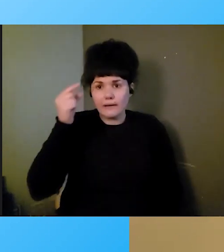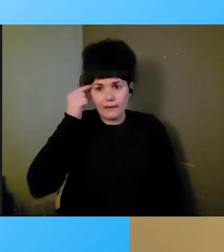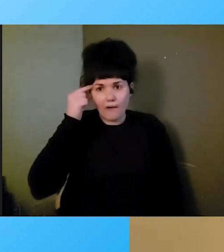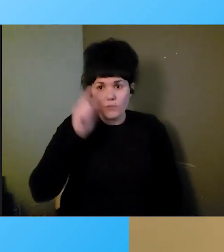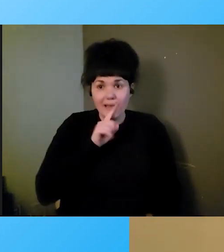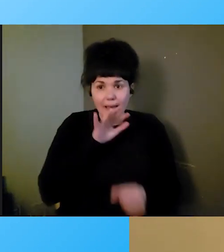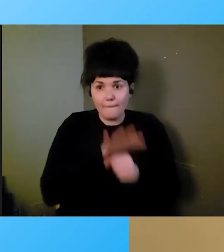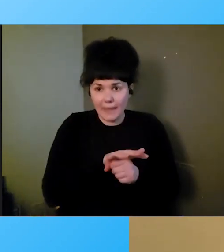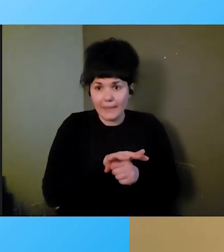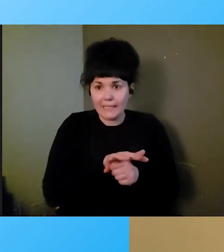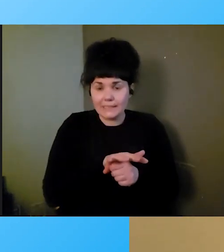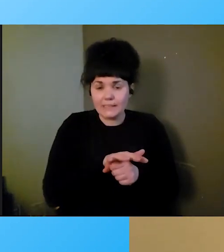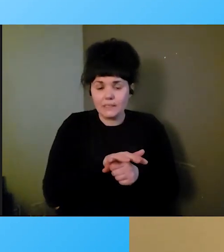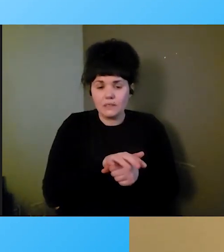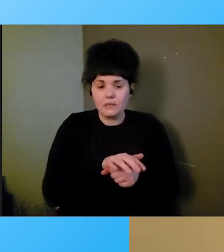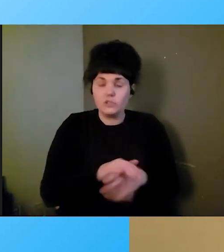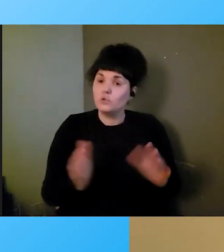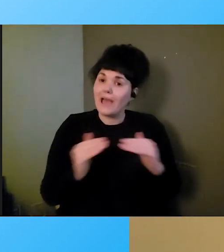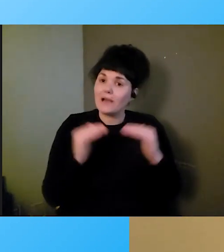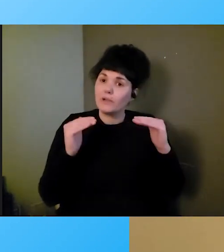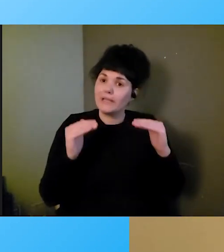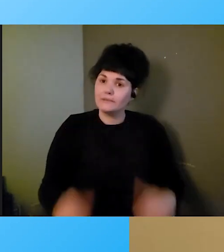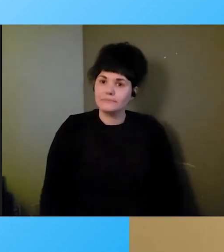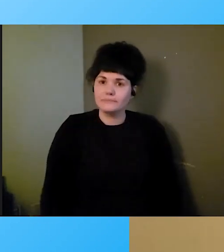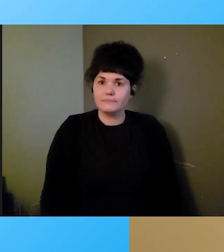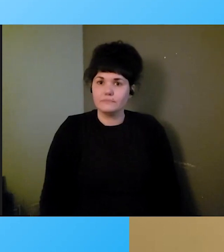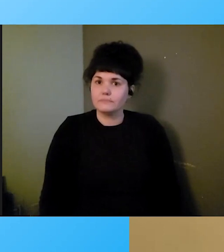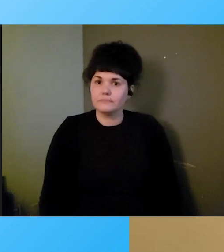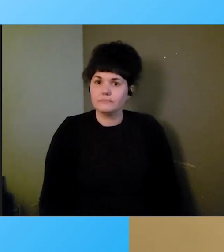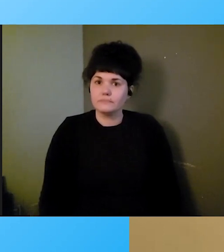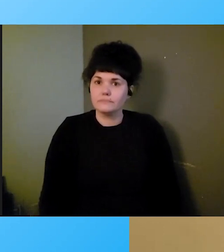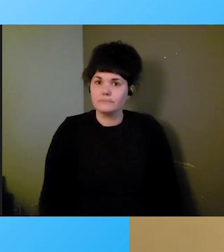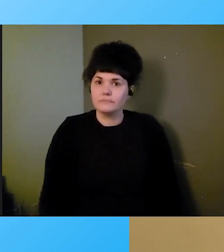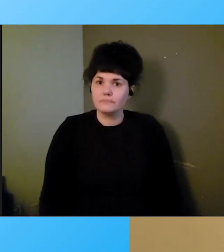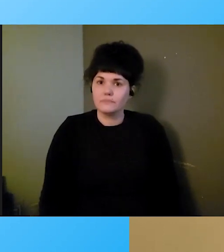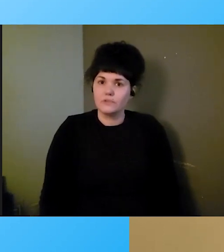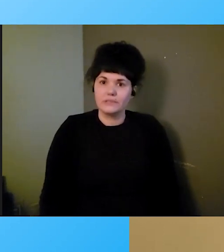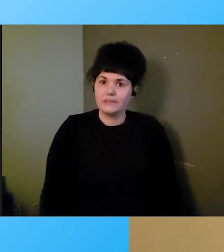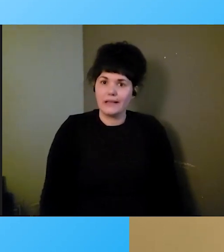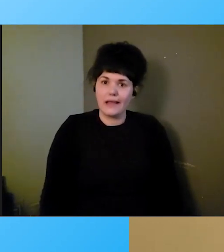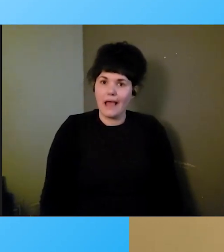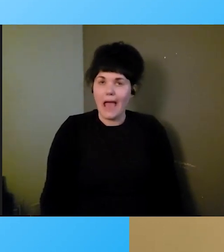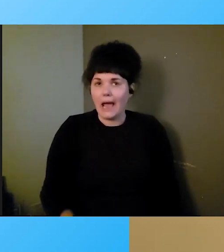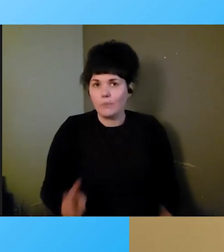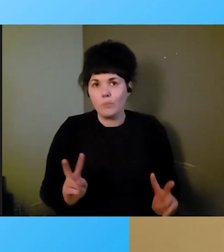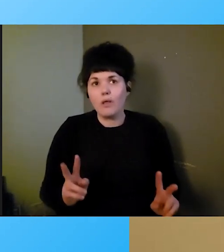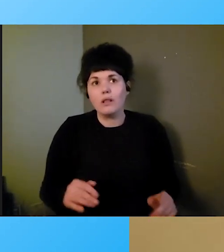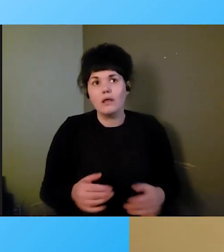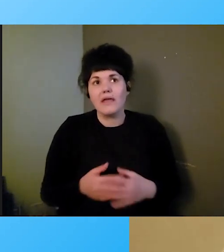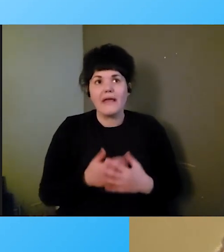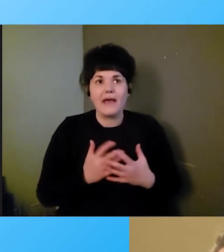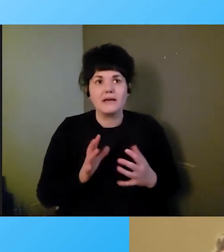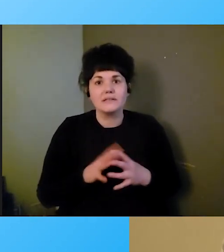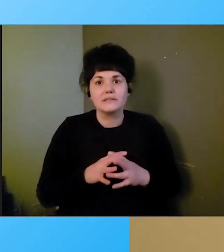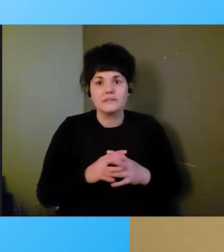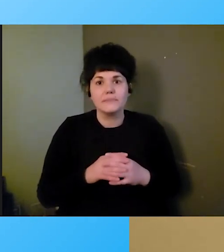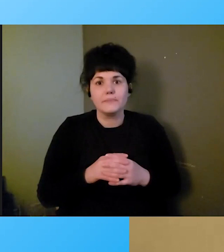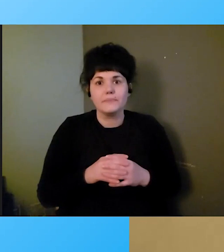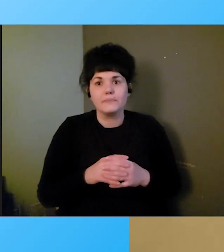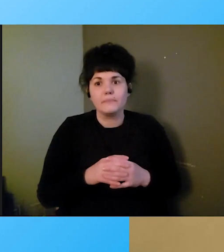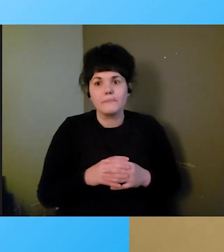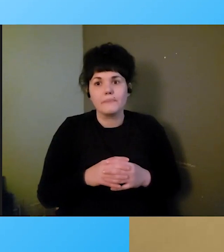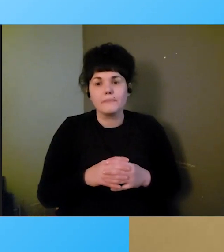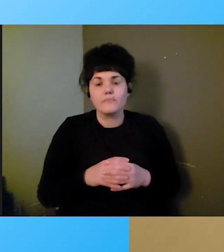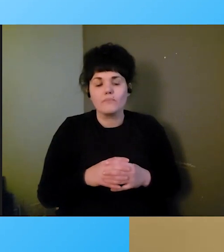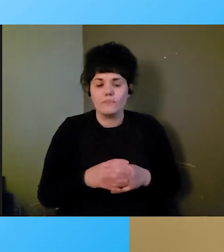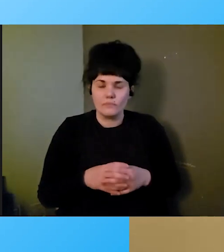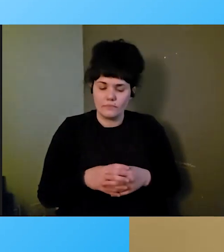to equity, which is an admirable